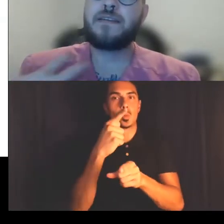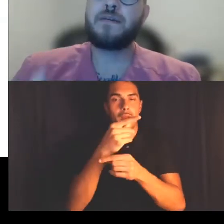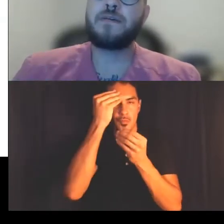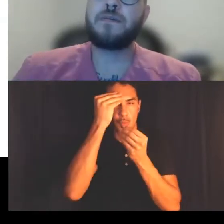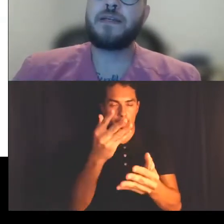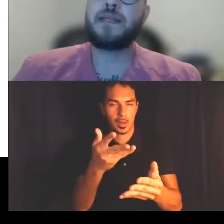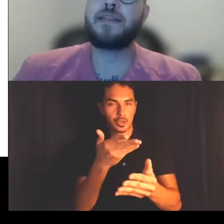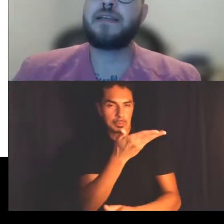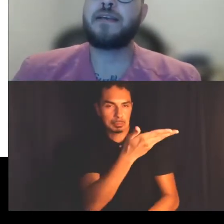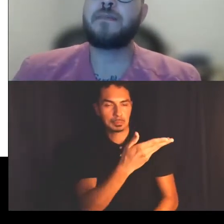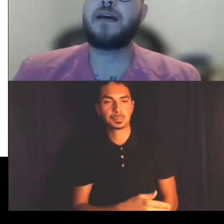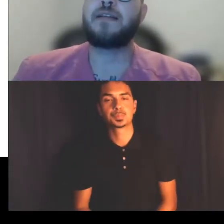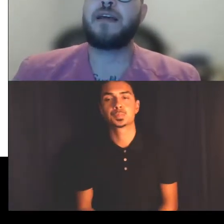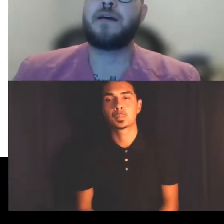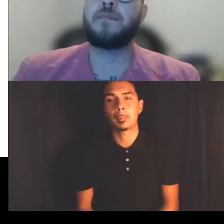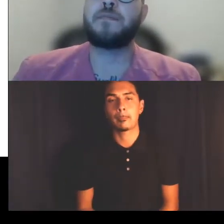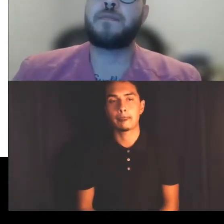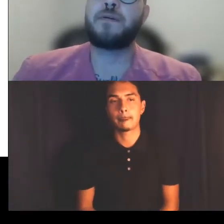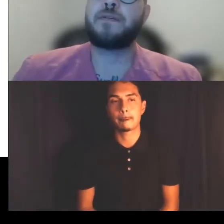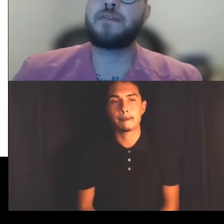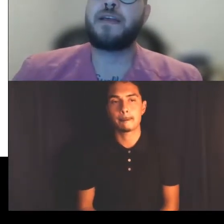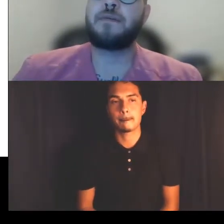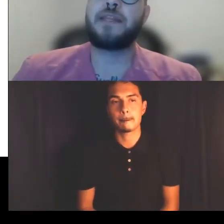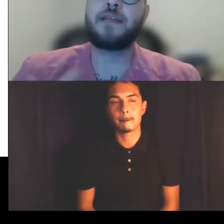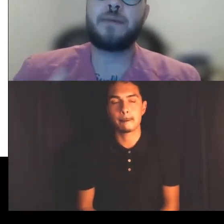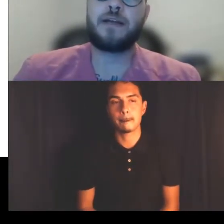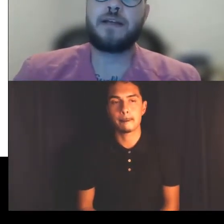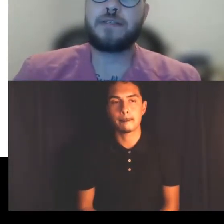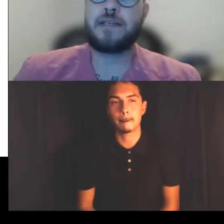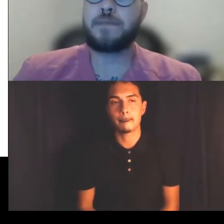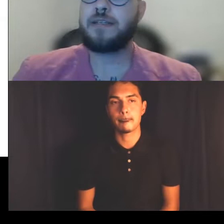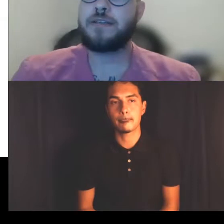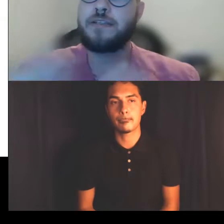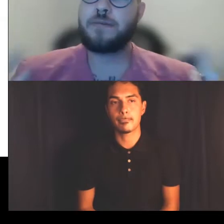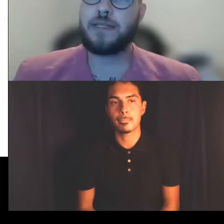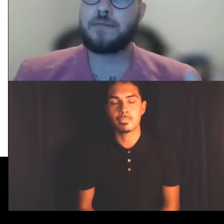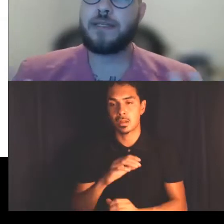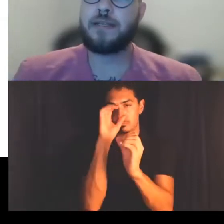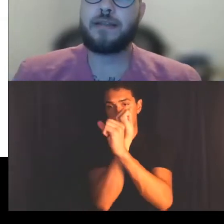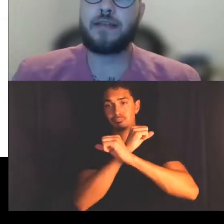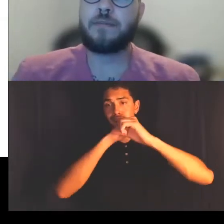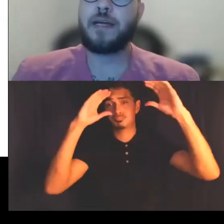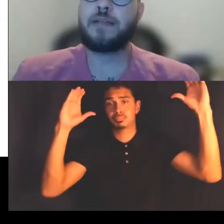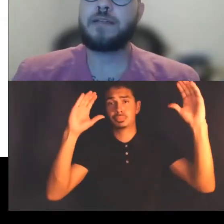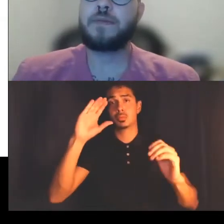So when we think about contraception, there's two ways we can think about it.